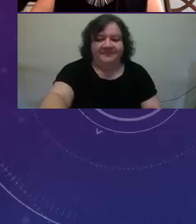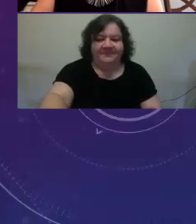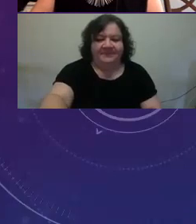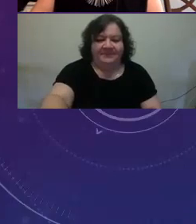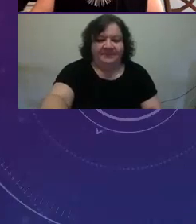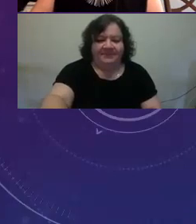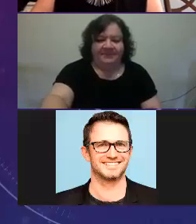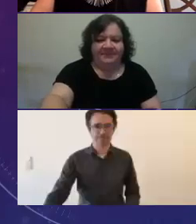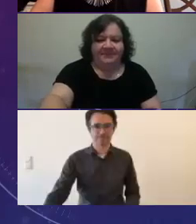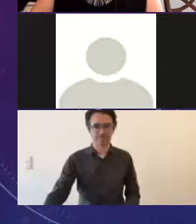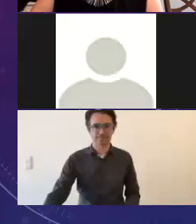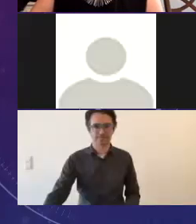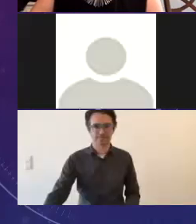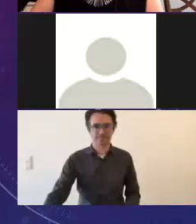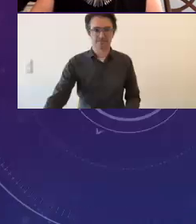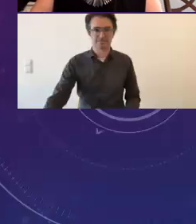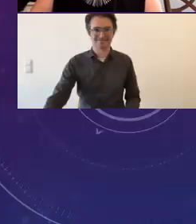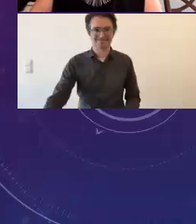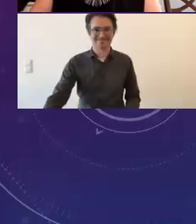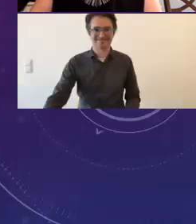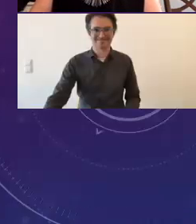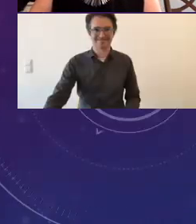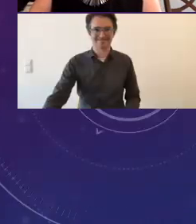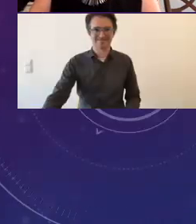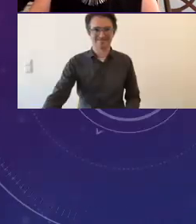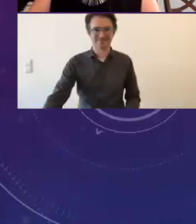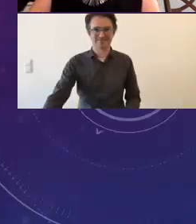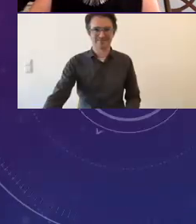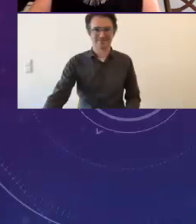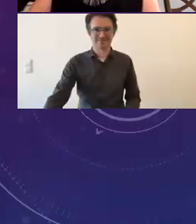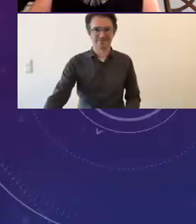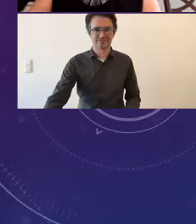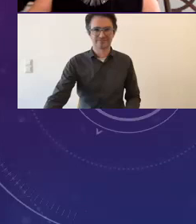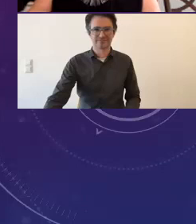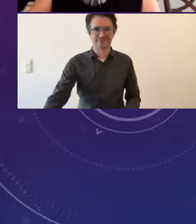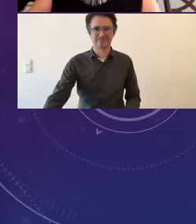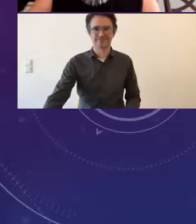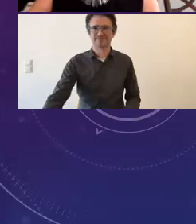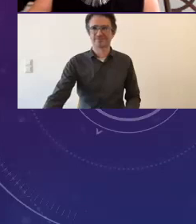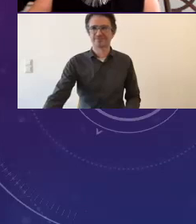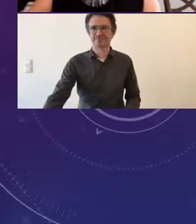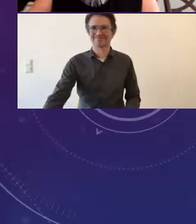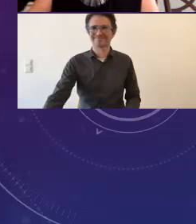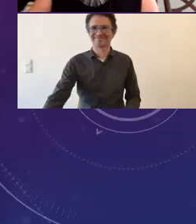granny okay so again everyone hello this is